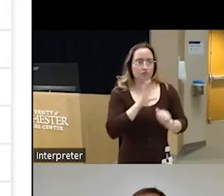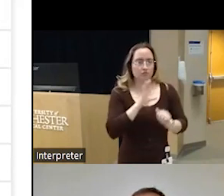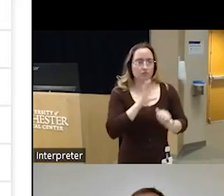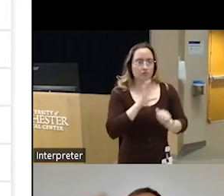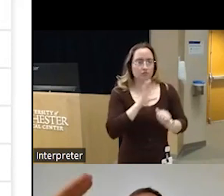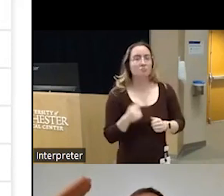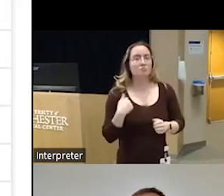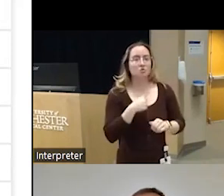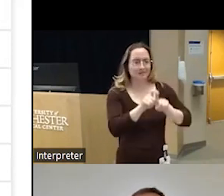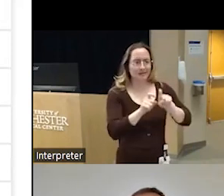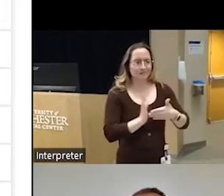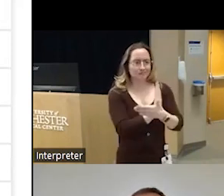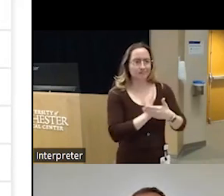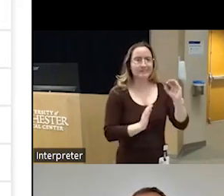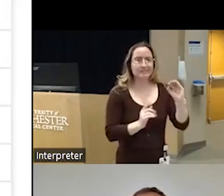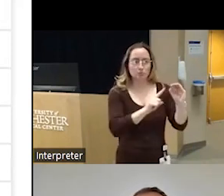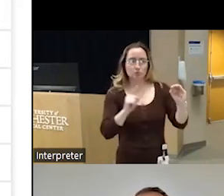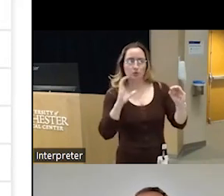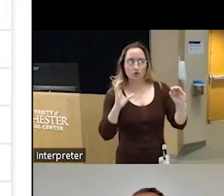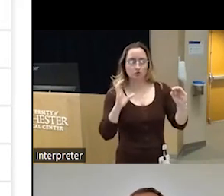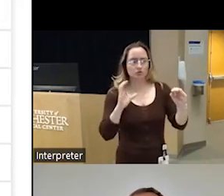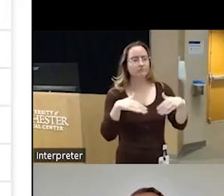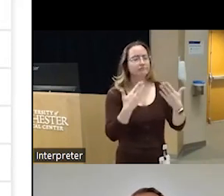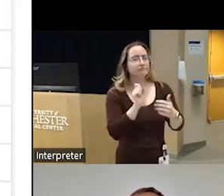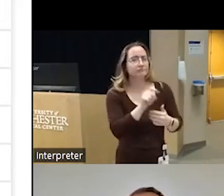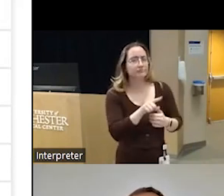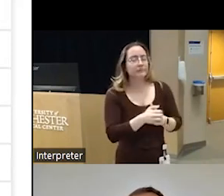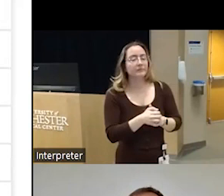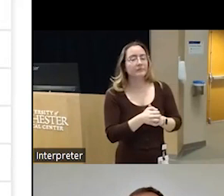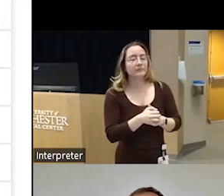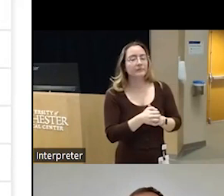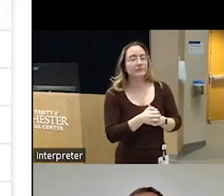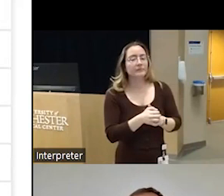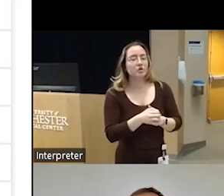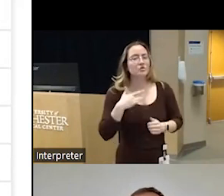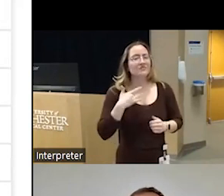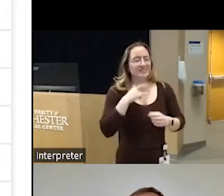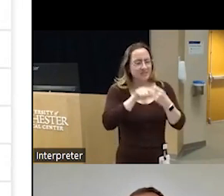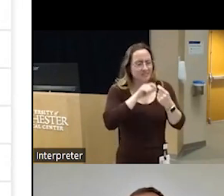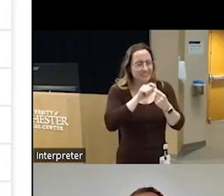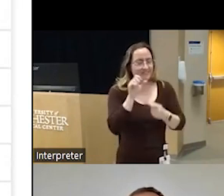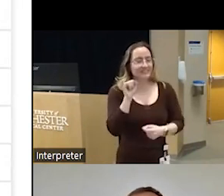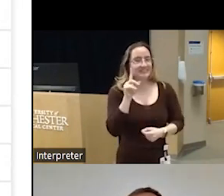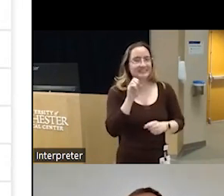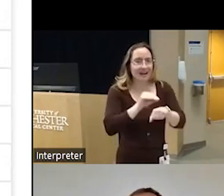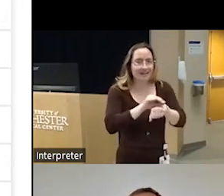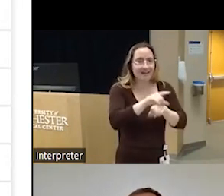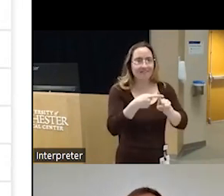scale from 0 to 100. How much does a certain side effect interfere with your well-being and in this case actually functioning?